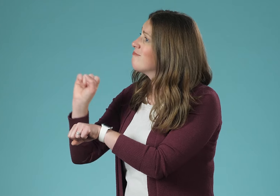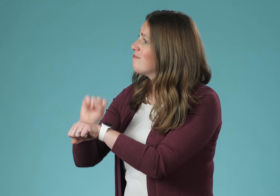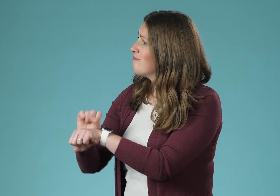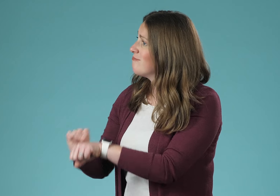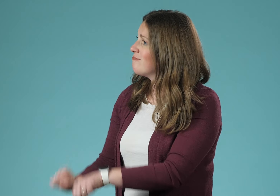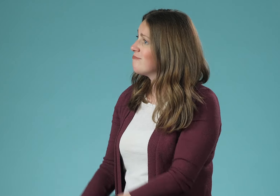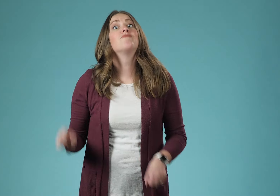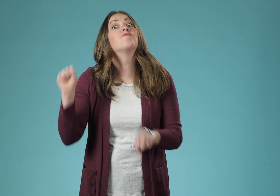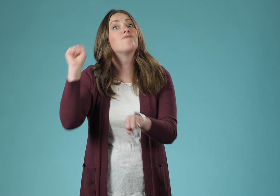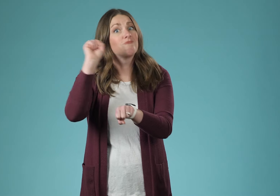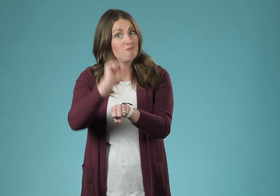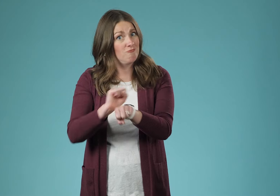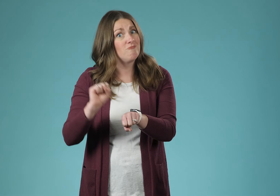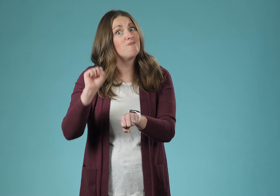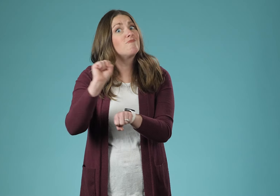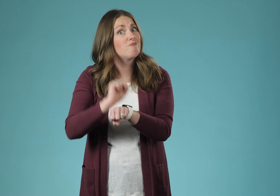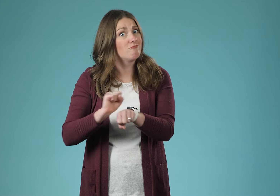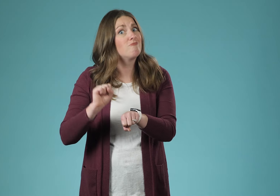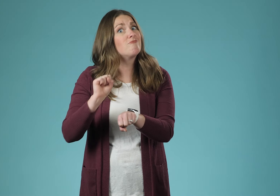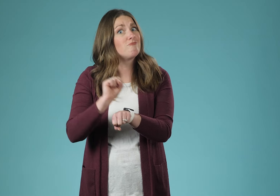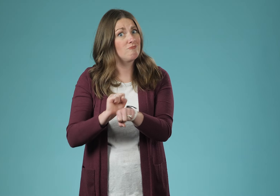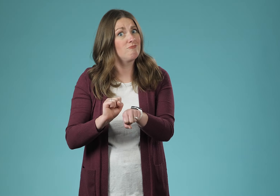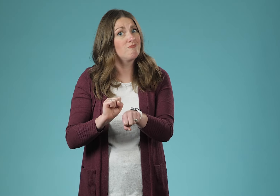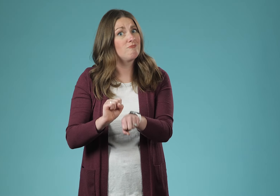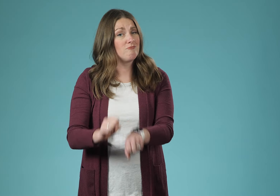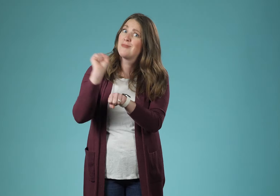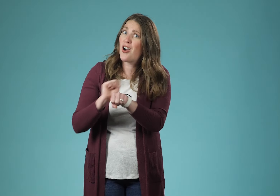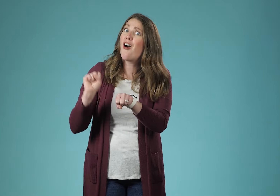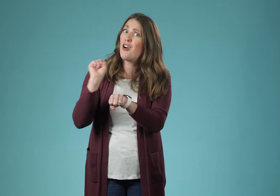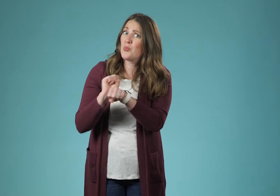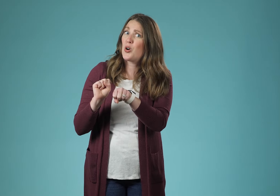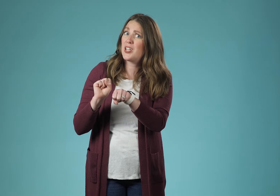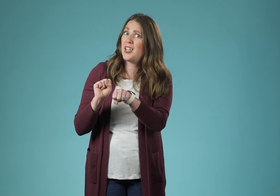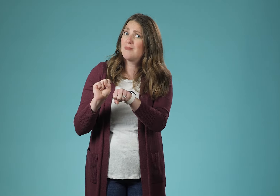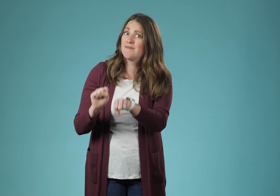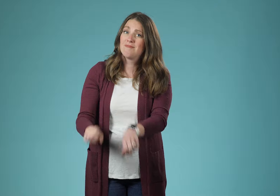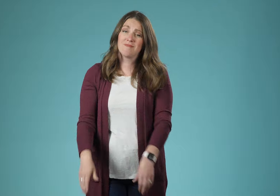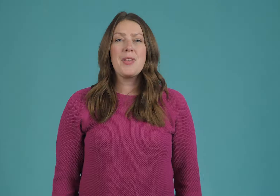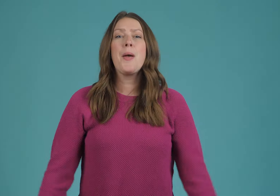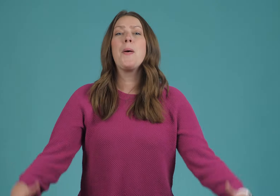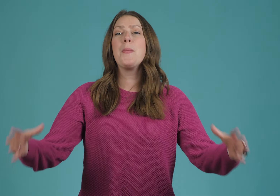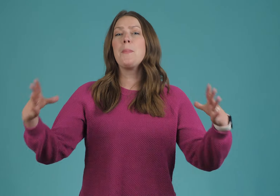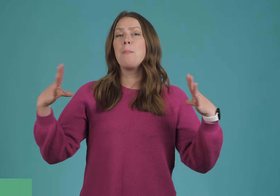But you're talking about somebody's personality. Hard working.